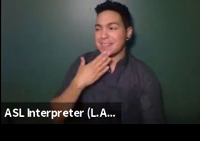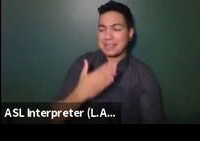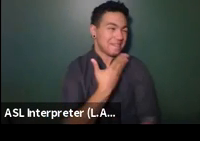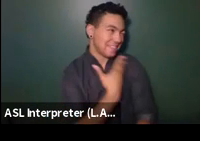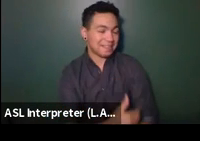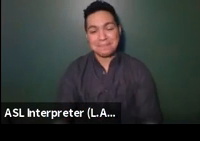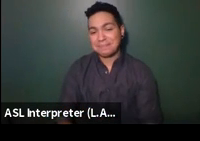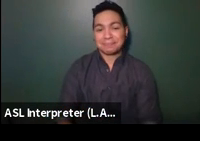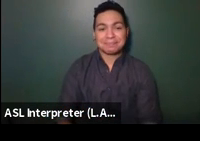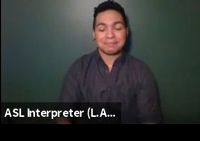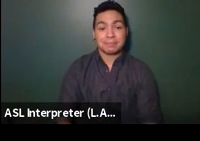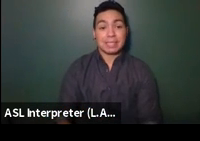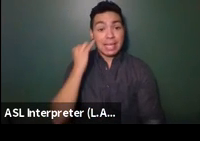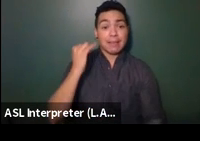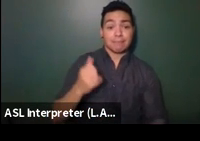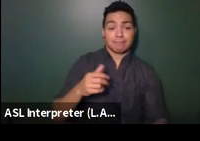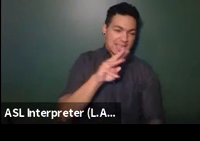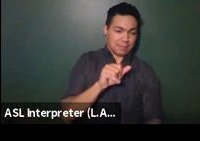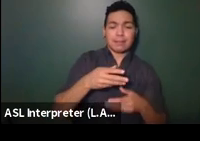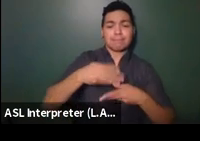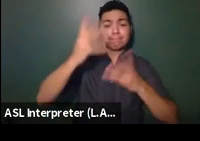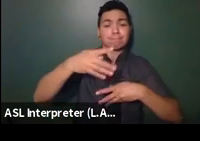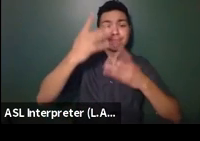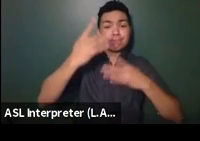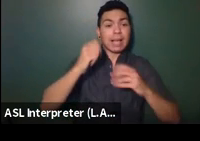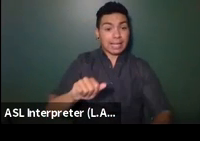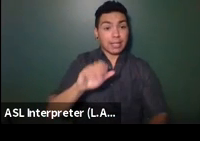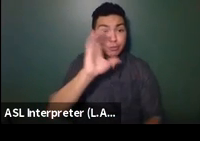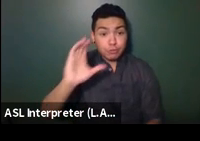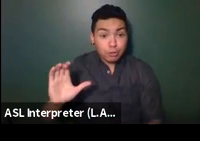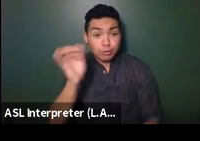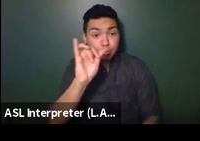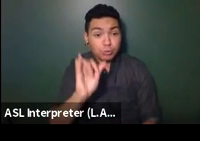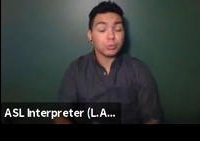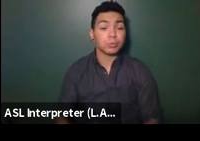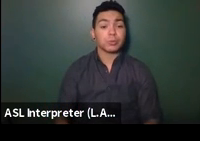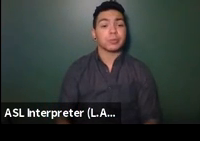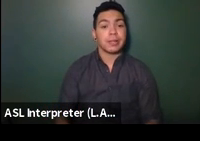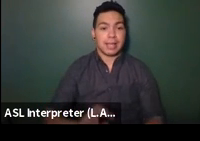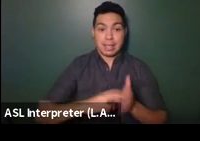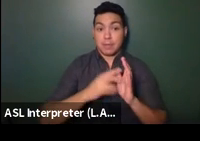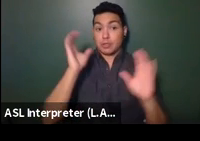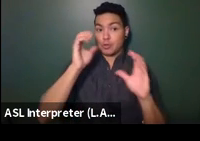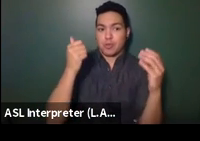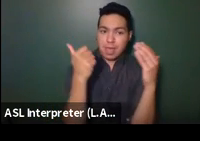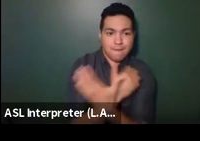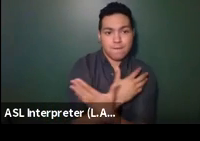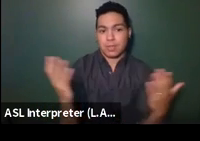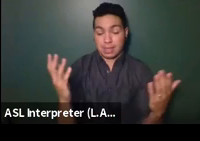ESD 189 - Amy Colburn: So if I keep going down the there's a search. So I can search for resources just and that searches everything. If I go to groups.